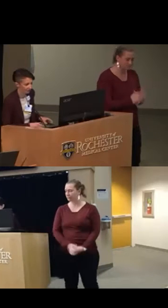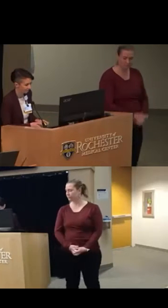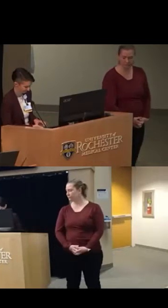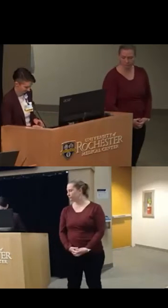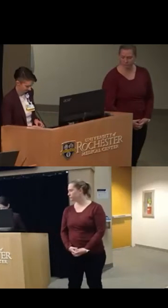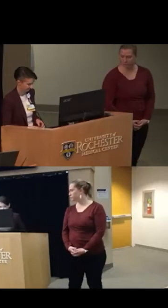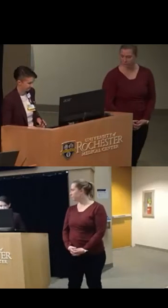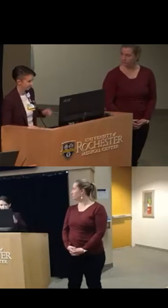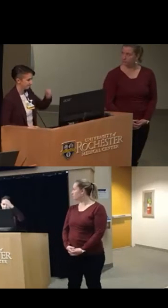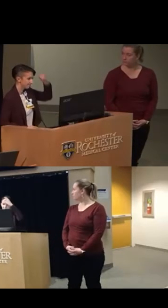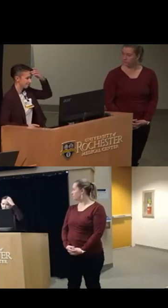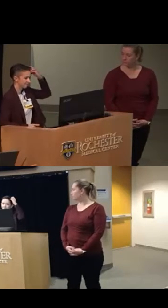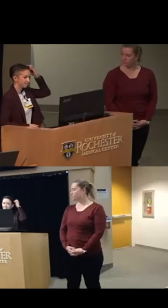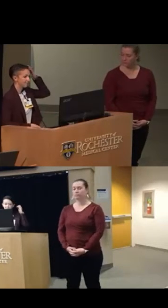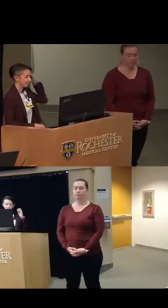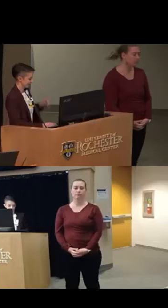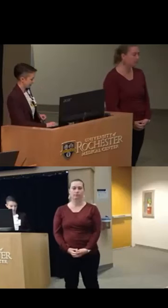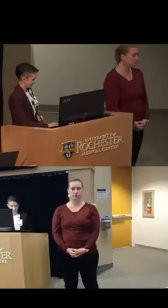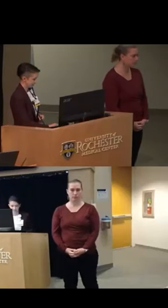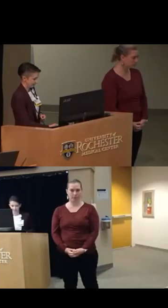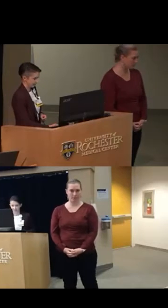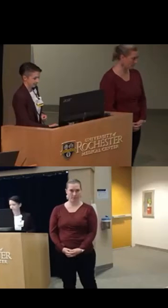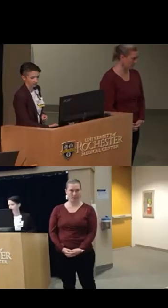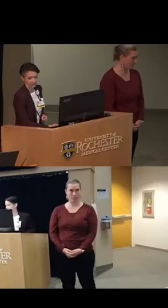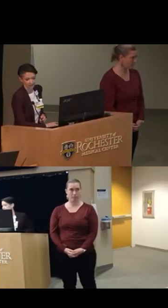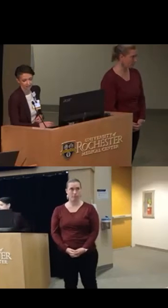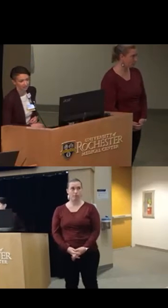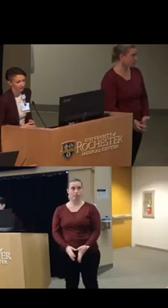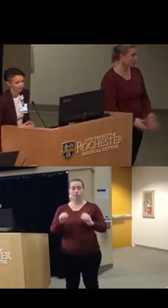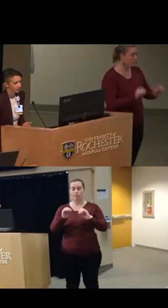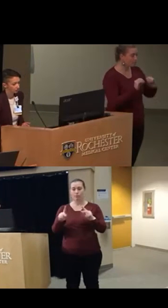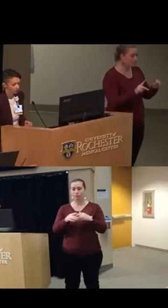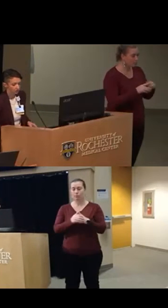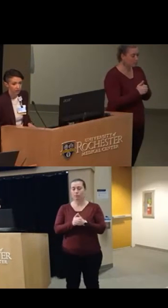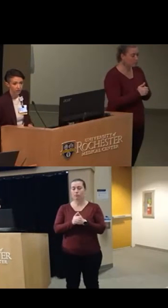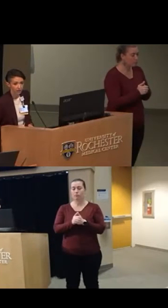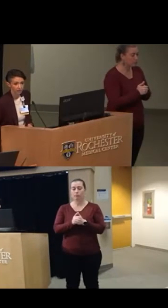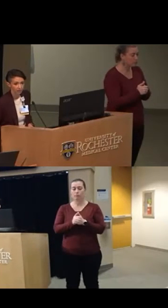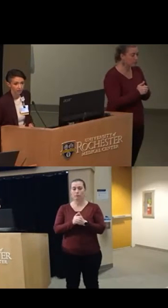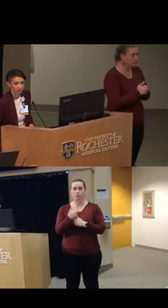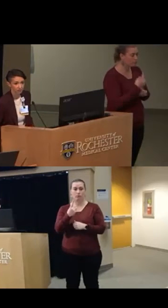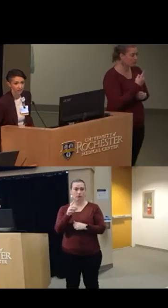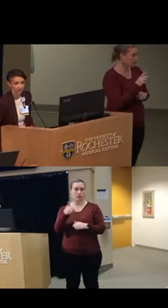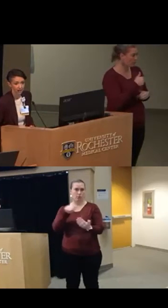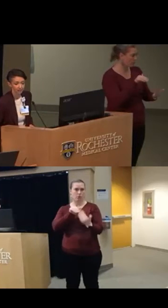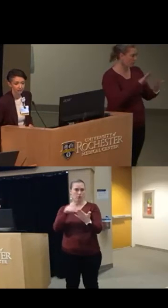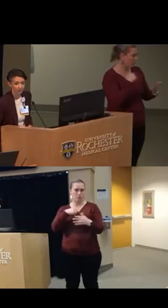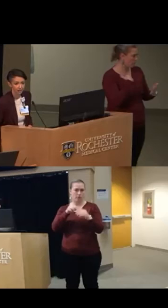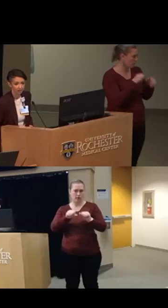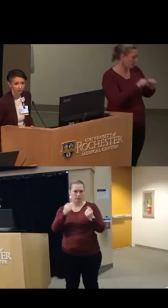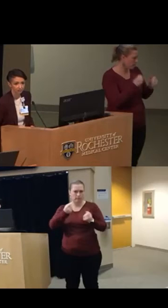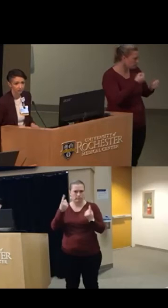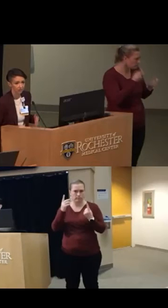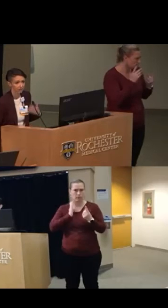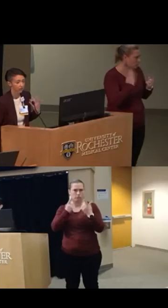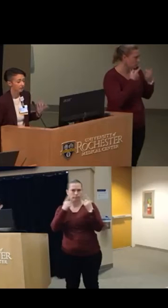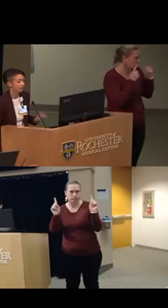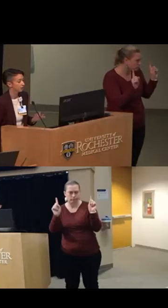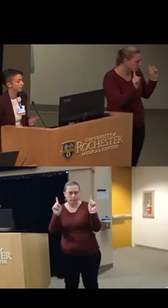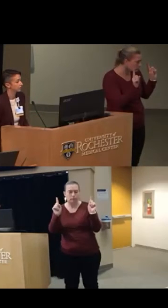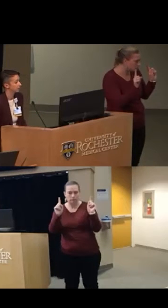you okay so another way that we can understand our efficacy is to understand the numbers of